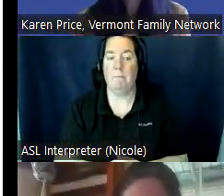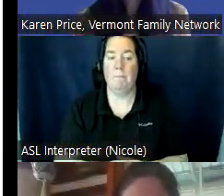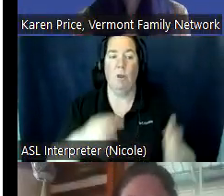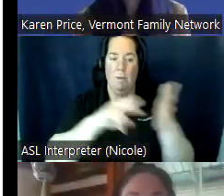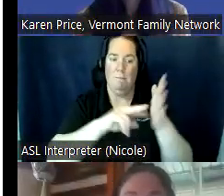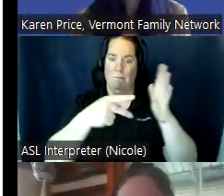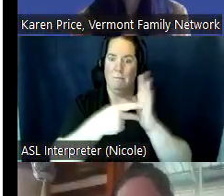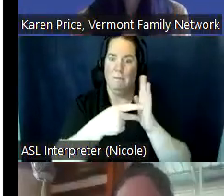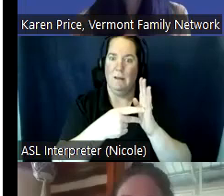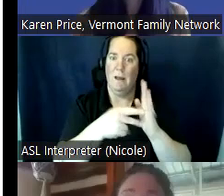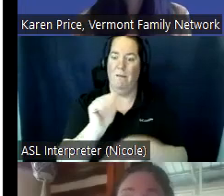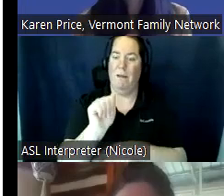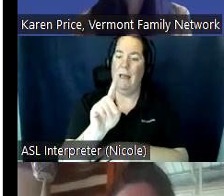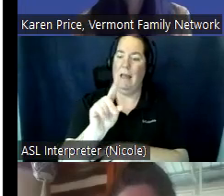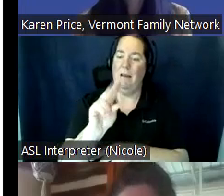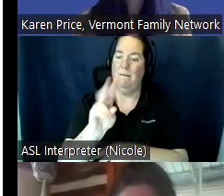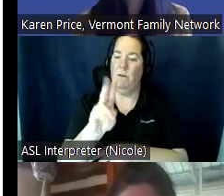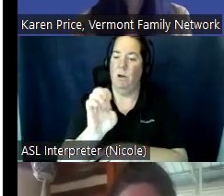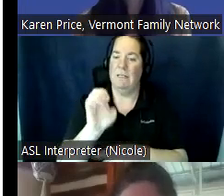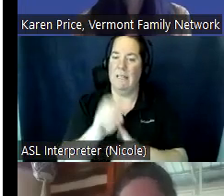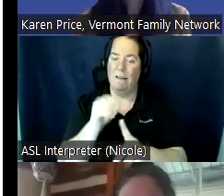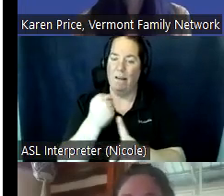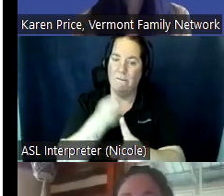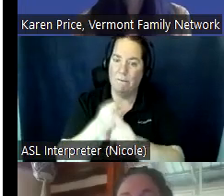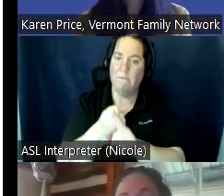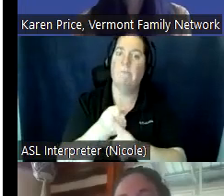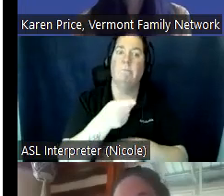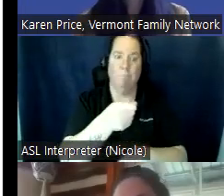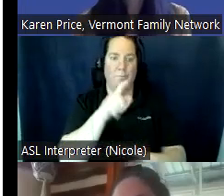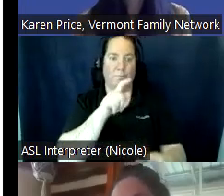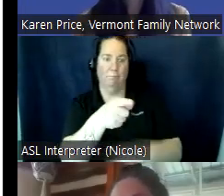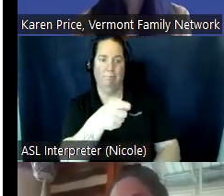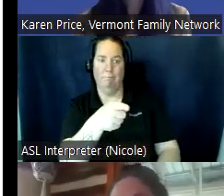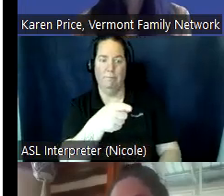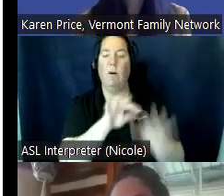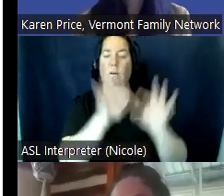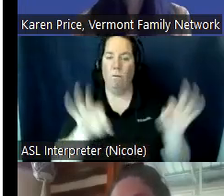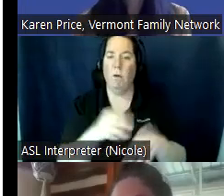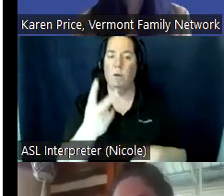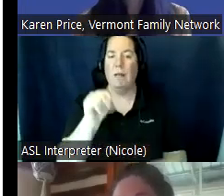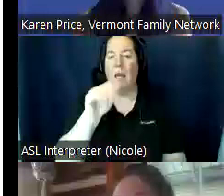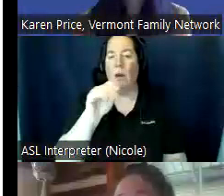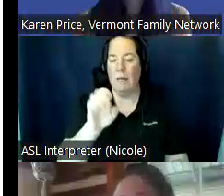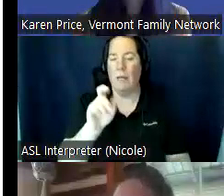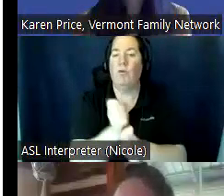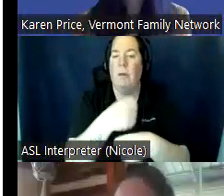effect impacts how we document this information. Form 2 is the AOE created form, that's utilized